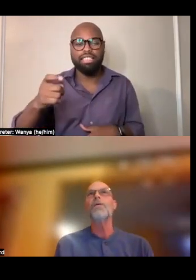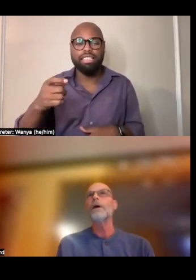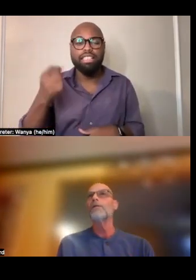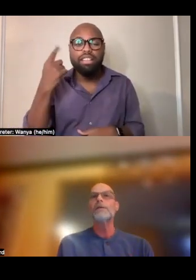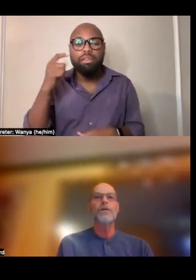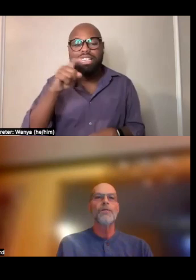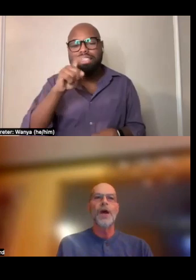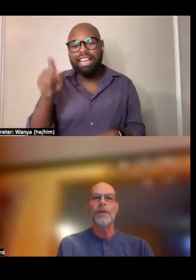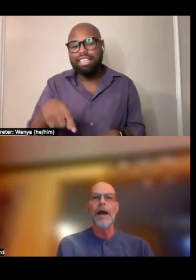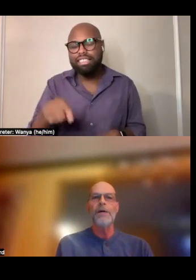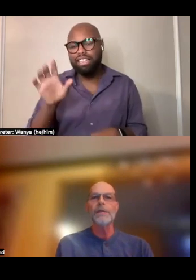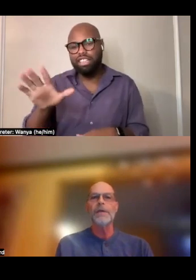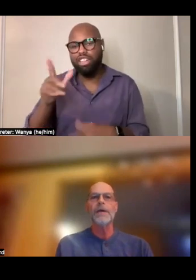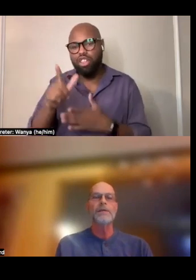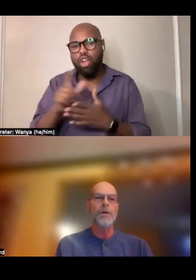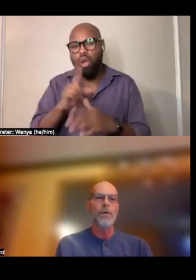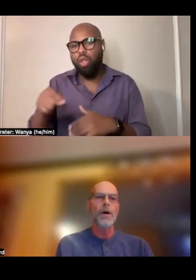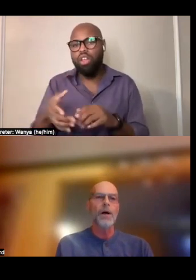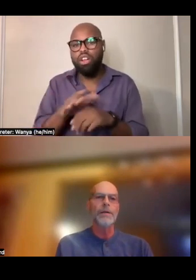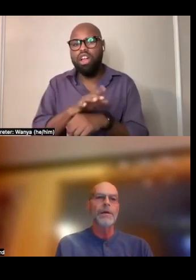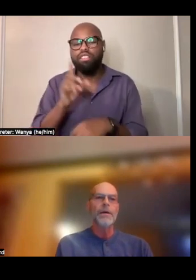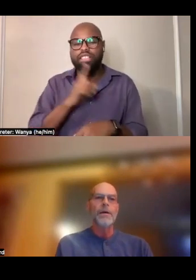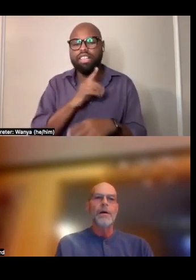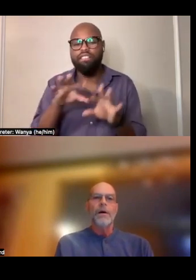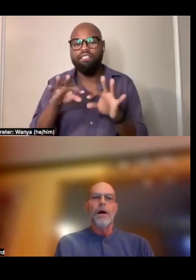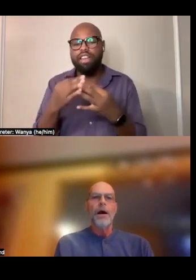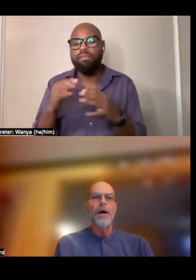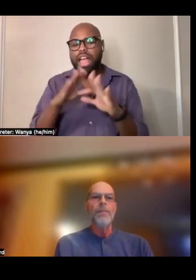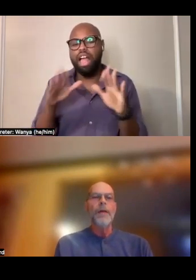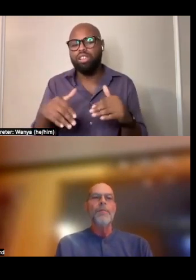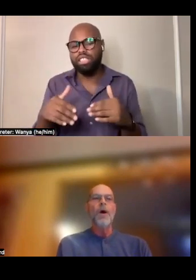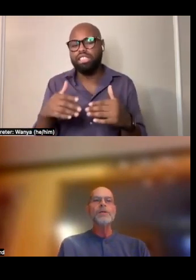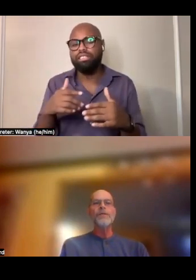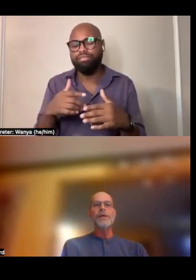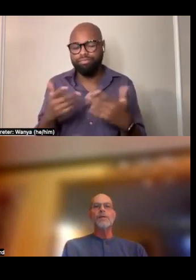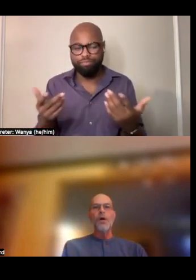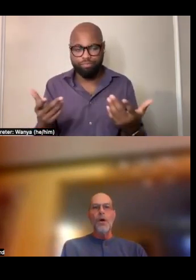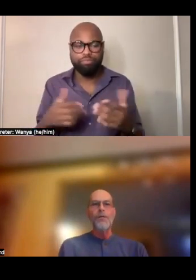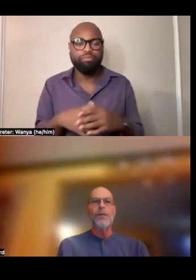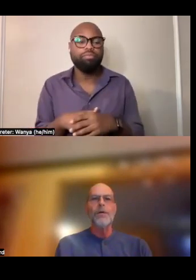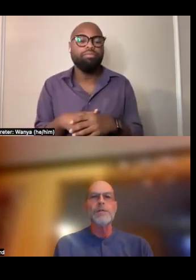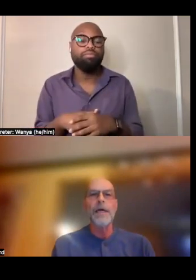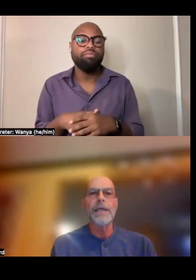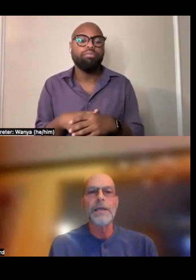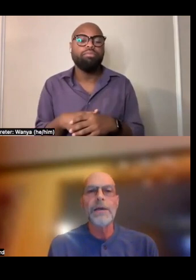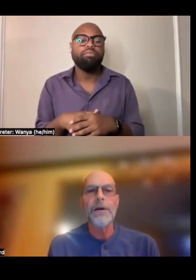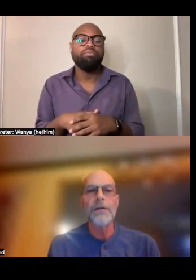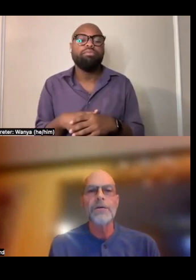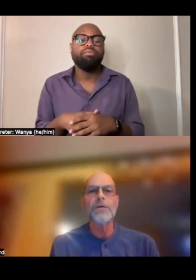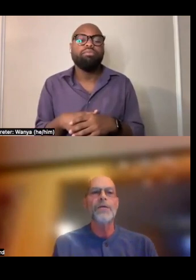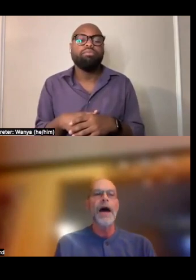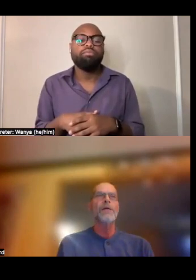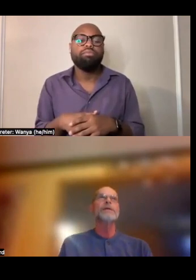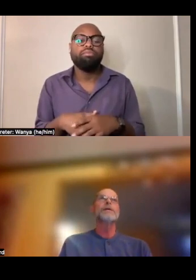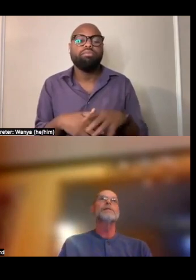only covers single-family housing and so on. Most of this growth looks like it occurred in the 2000s.